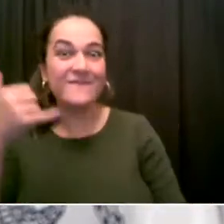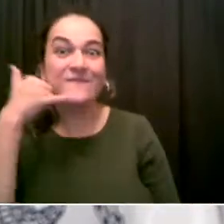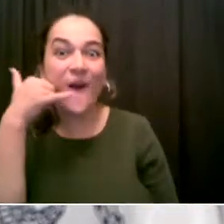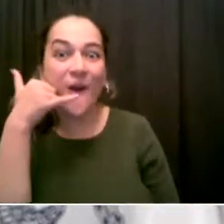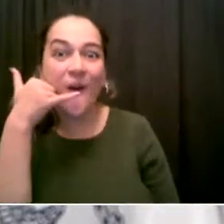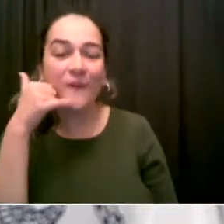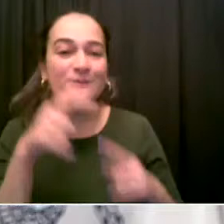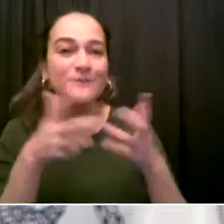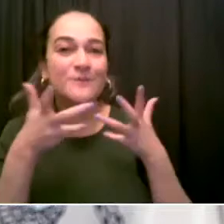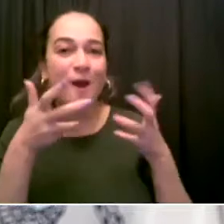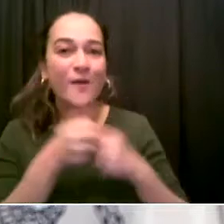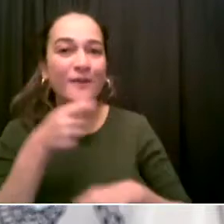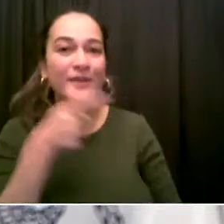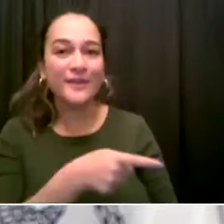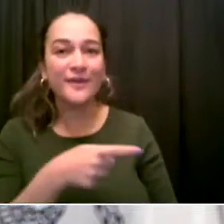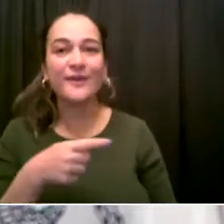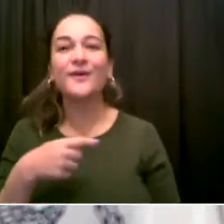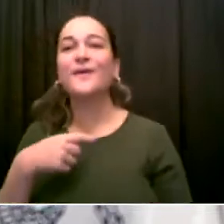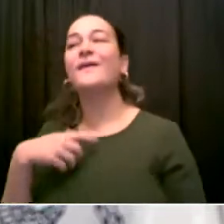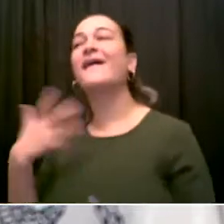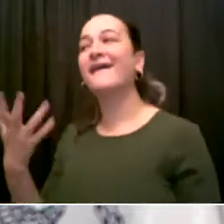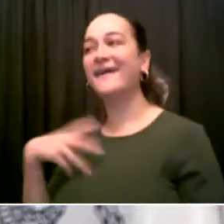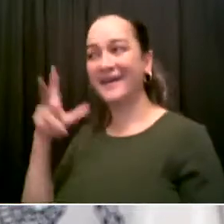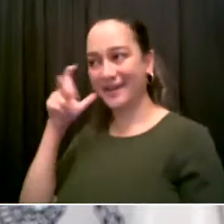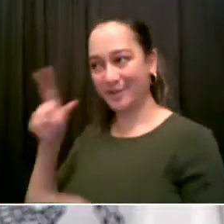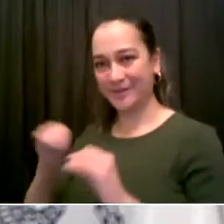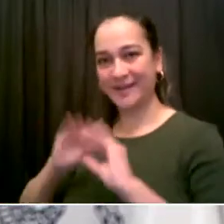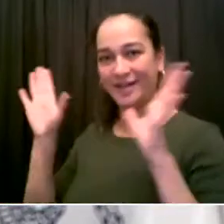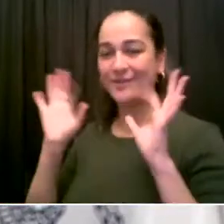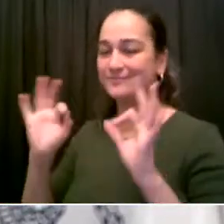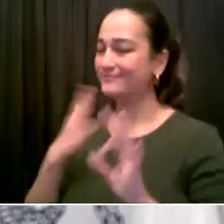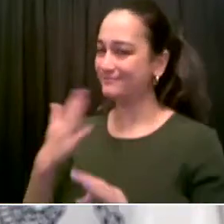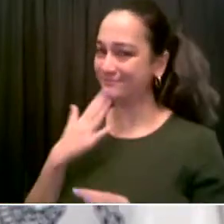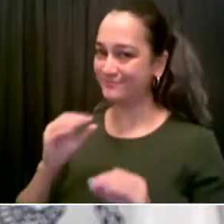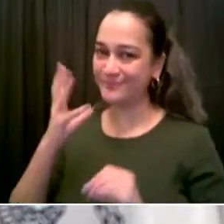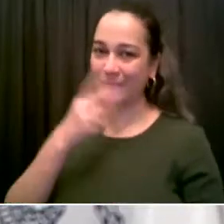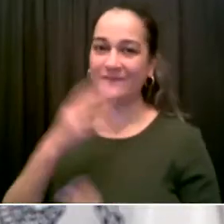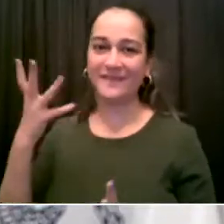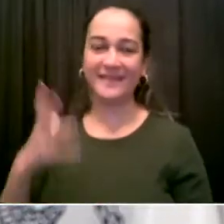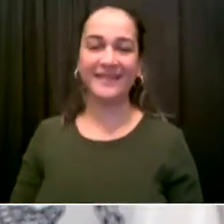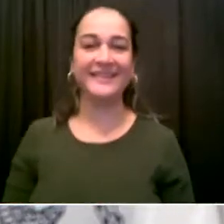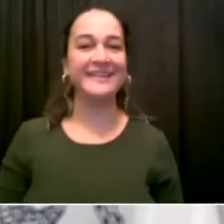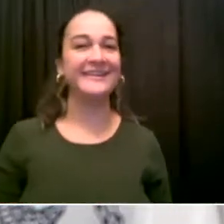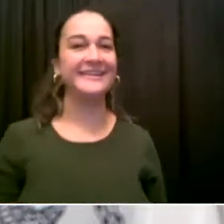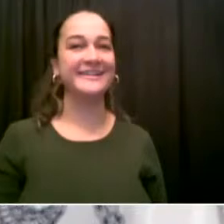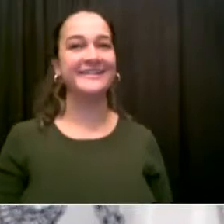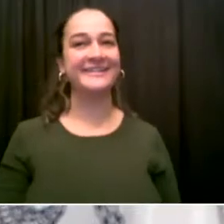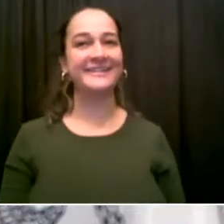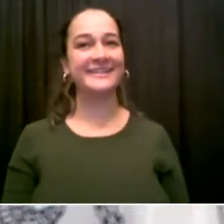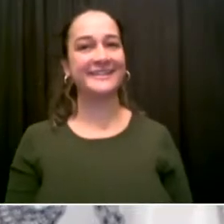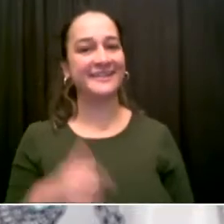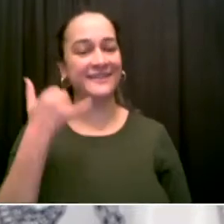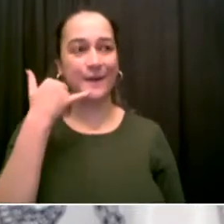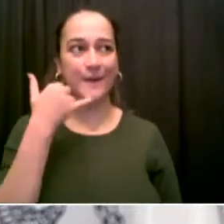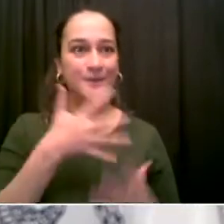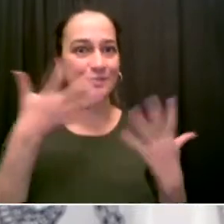MAYOR, I'M ON THE PHONE. JULIET, NOW YOU SOUND LIKE YUROSELF AAGIN.